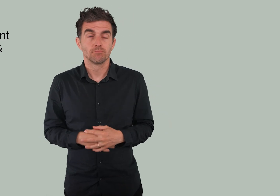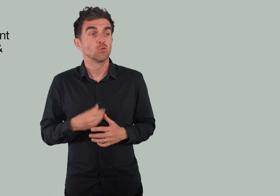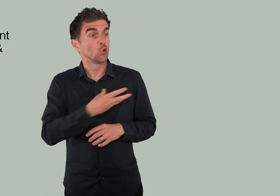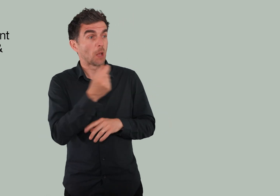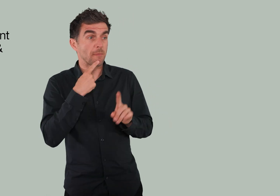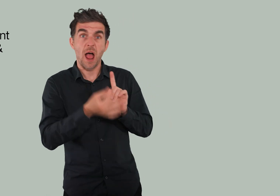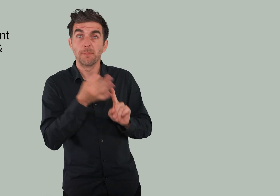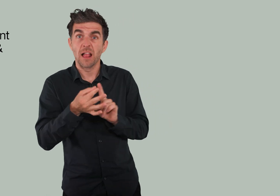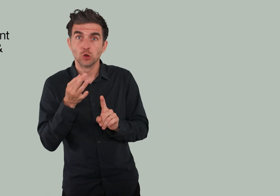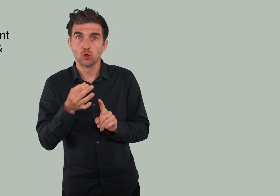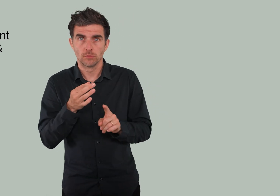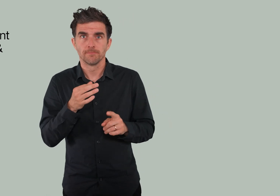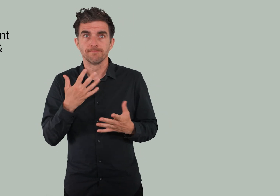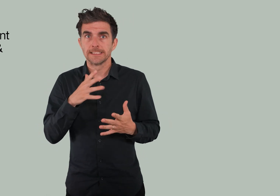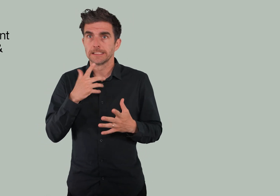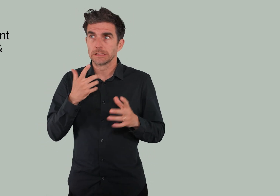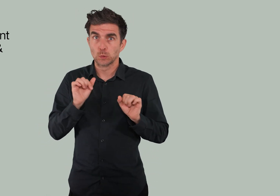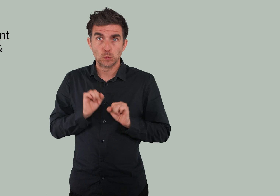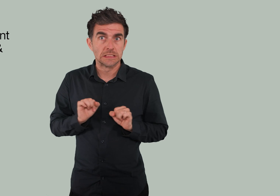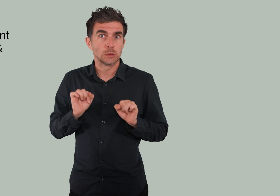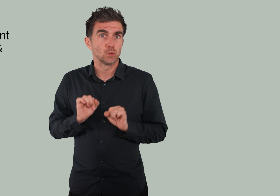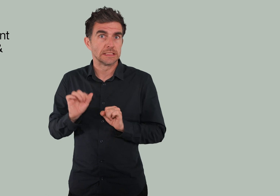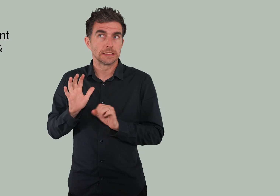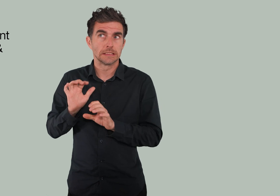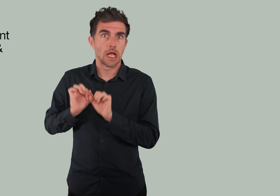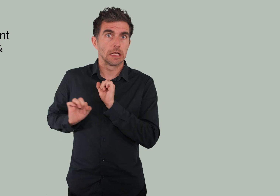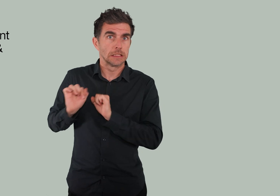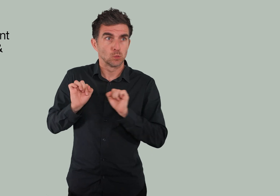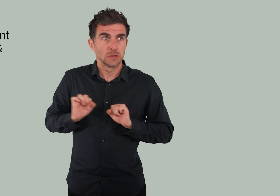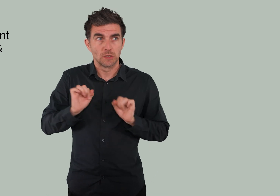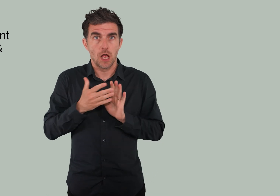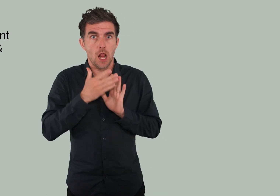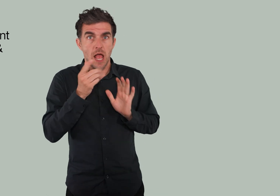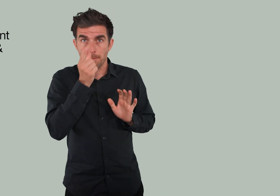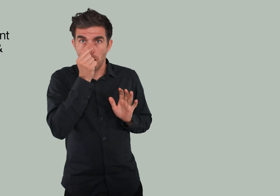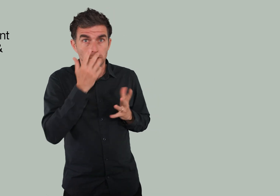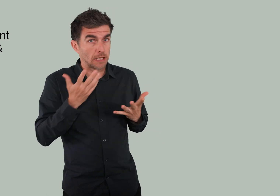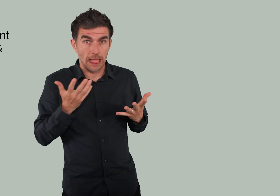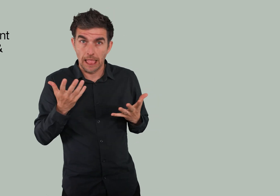Some applicants report waiting as long as possible